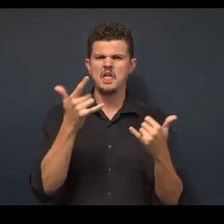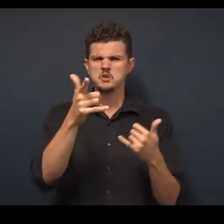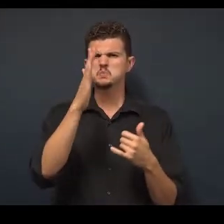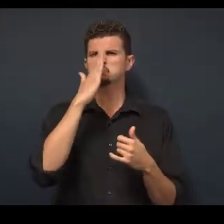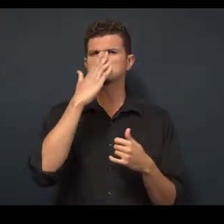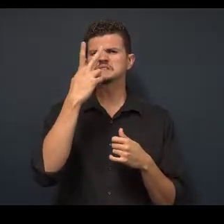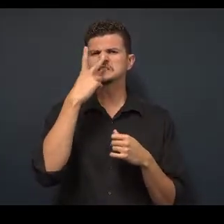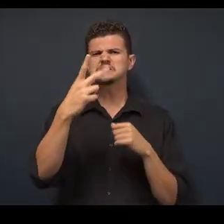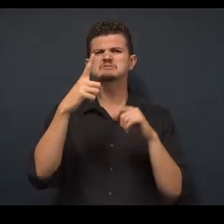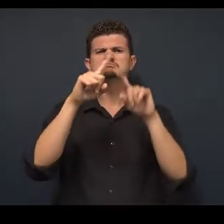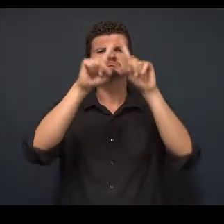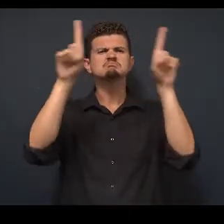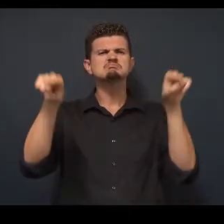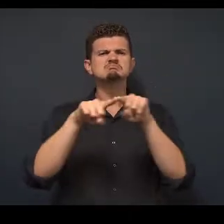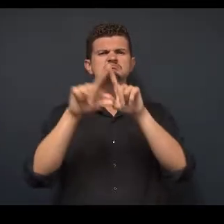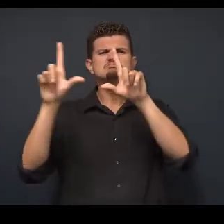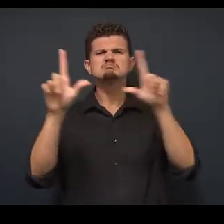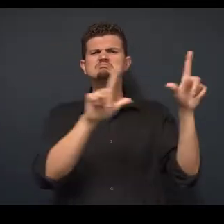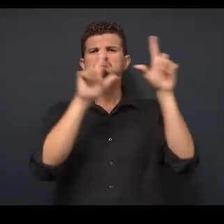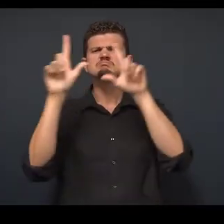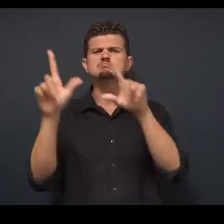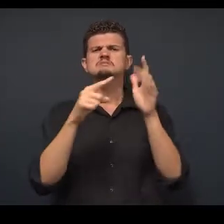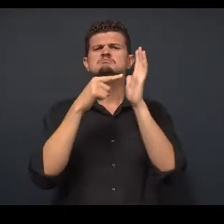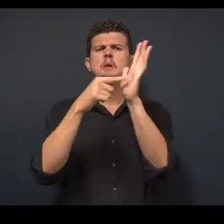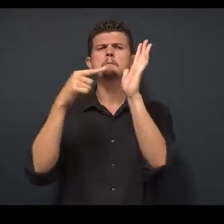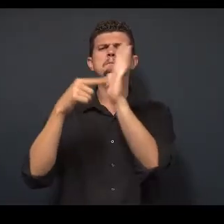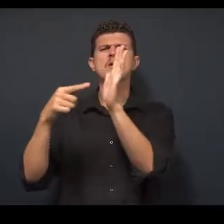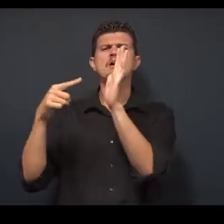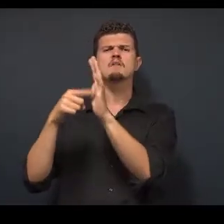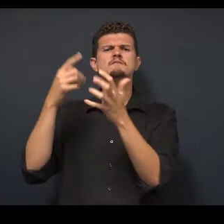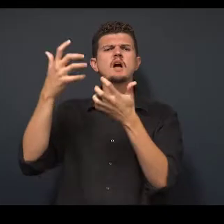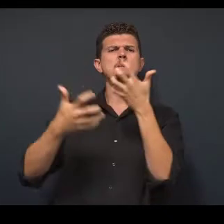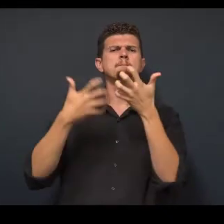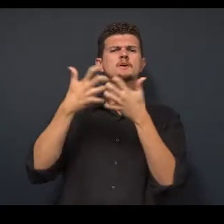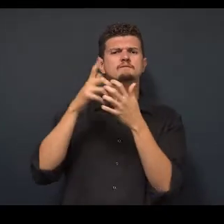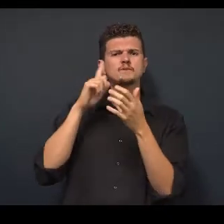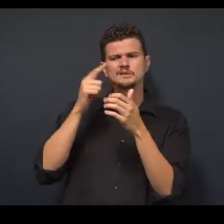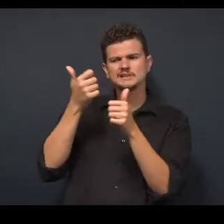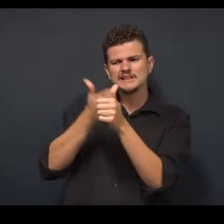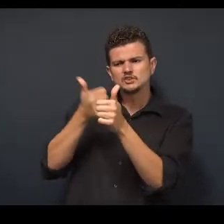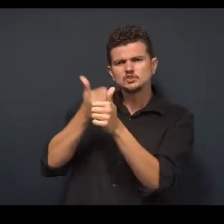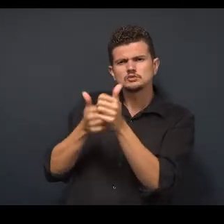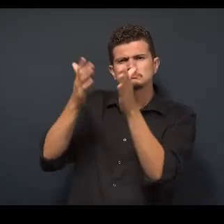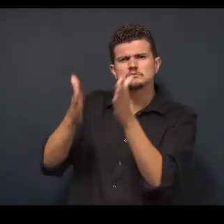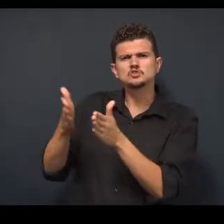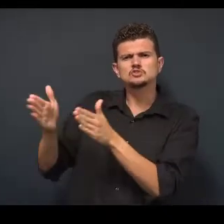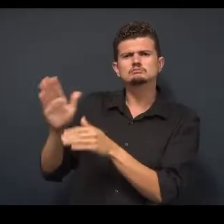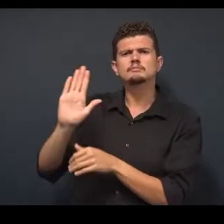Following is a series of examples of accommodations for different types of disabilities. These are only examples;